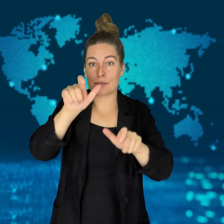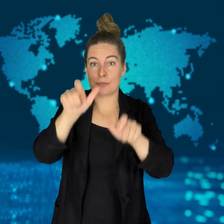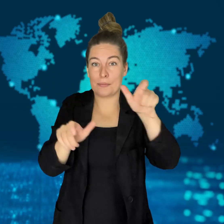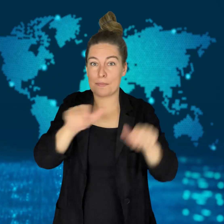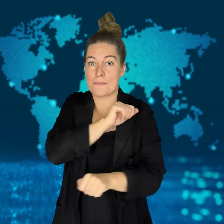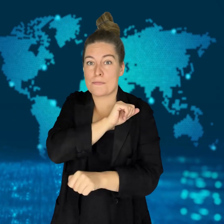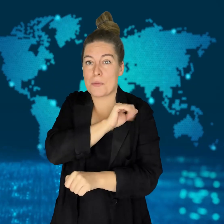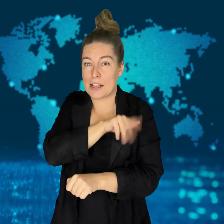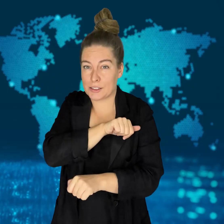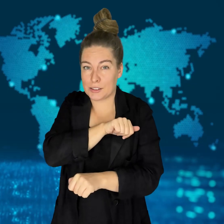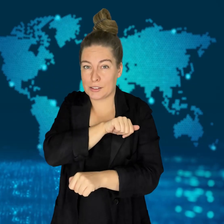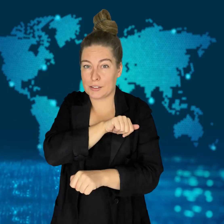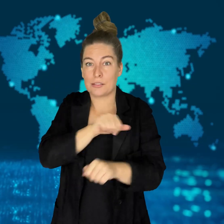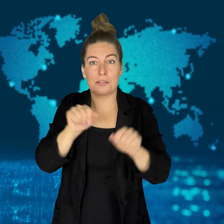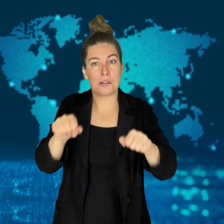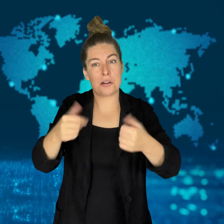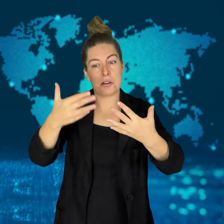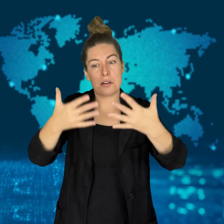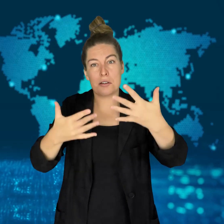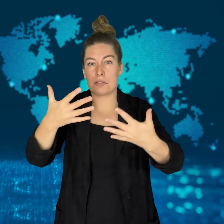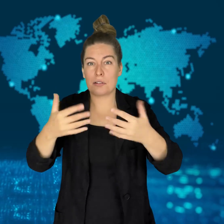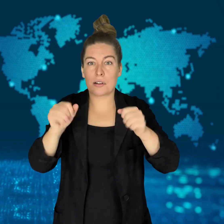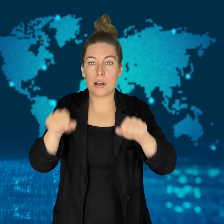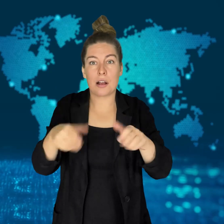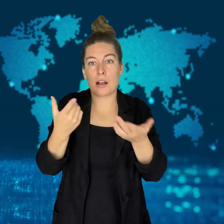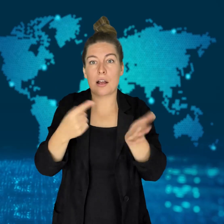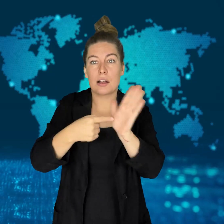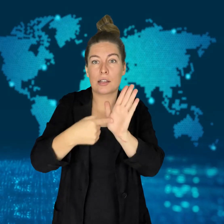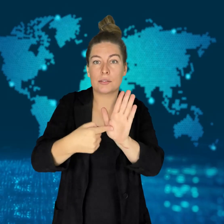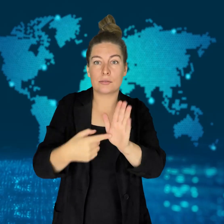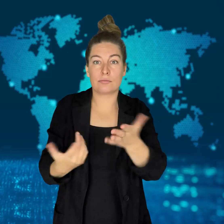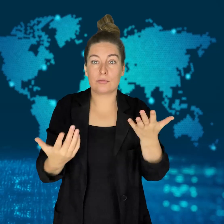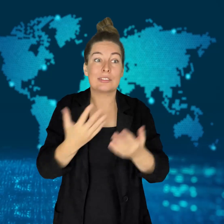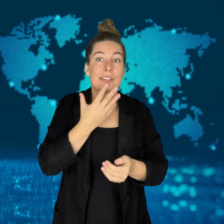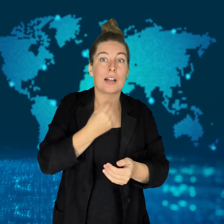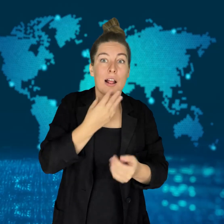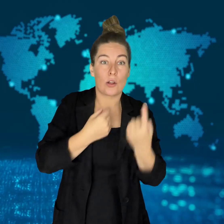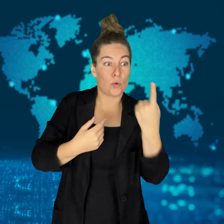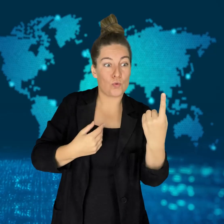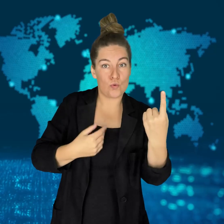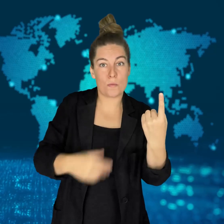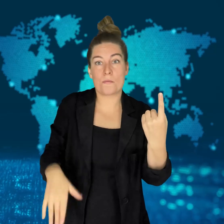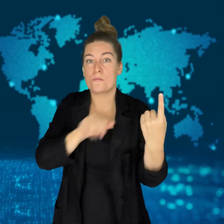The country said that "the current hostage release pause can be